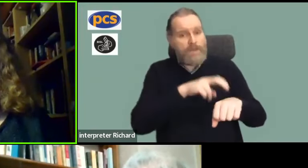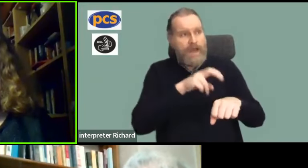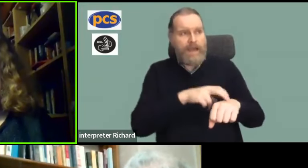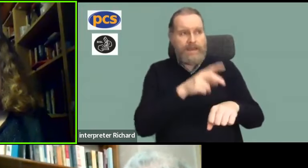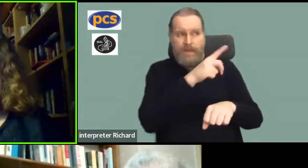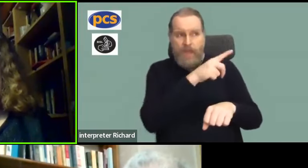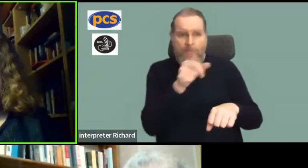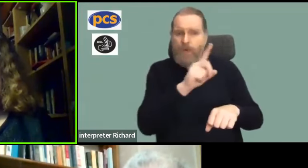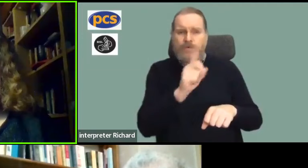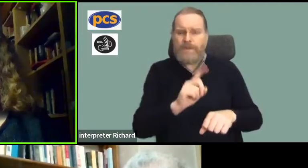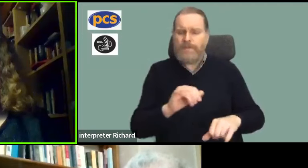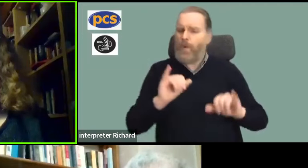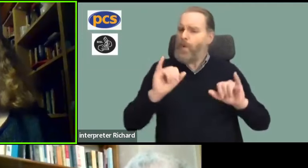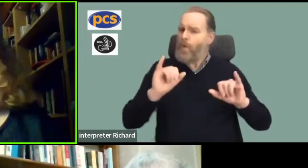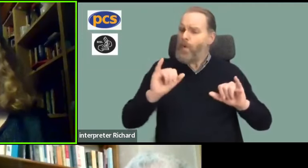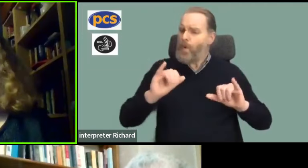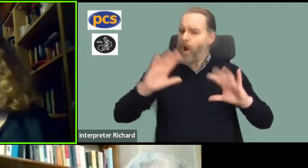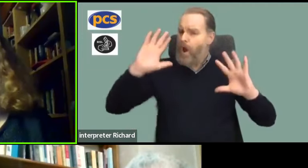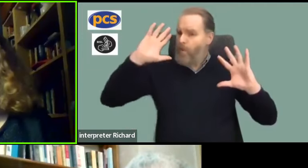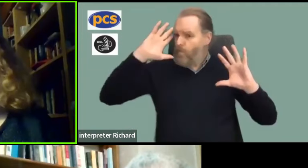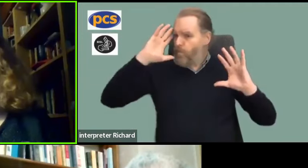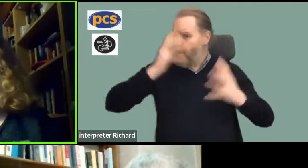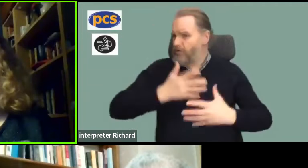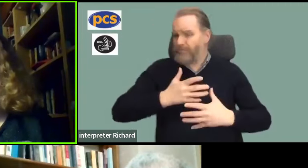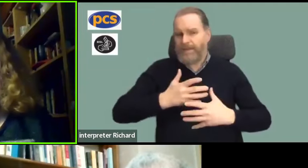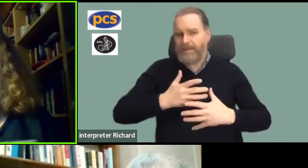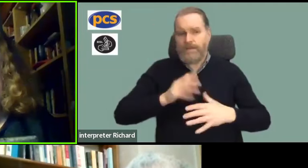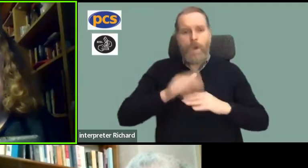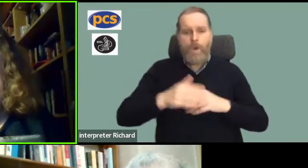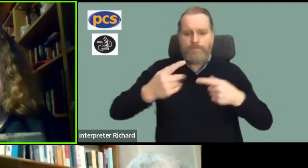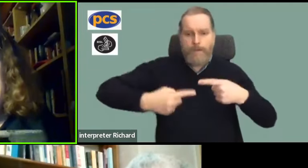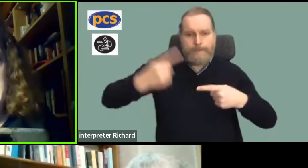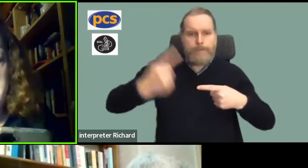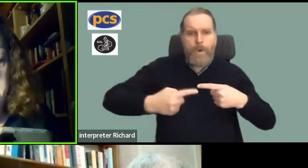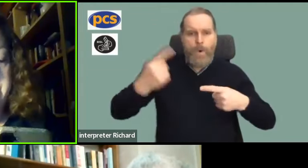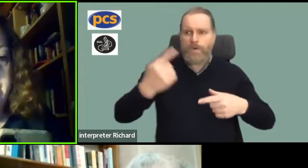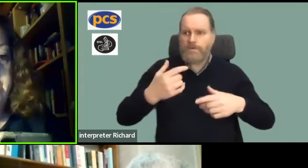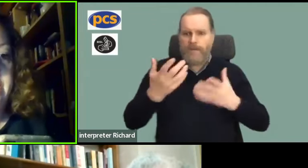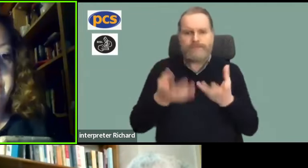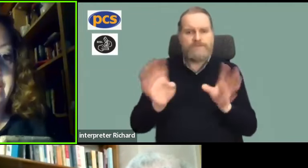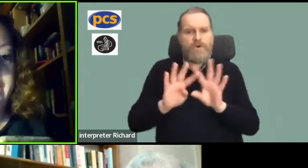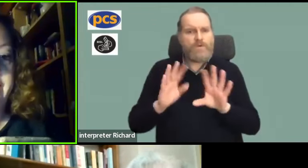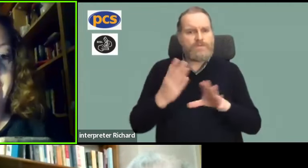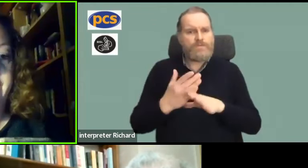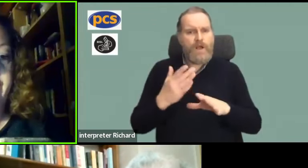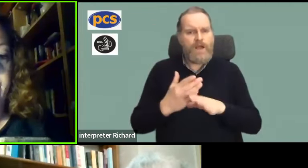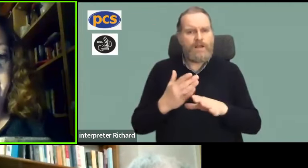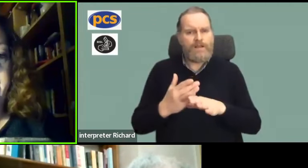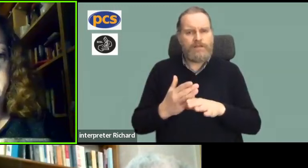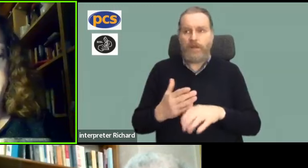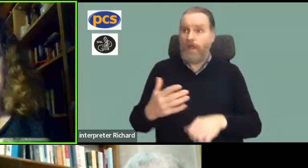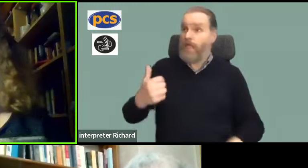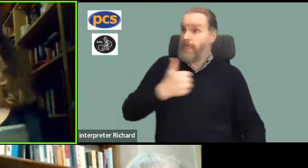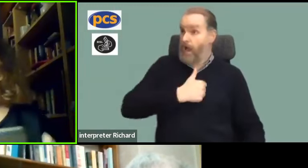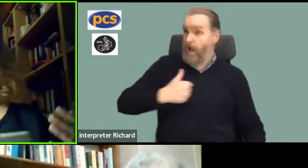Northern a couple of weeks ago, , and they are really and they are really concerned in in relation to the board in relation to the in relation to the border force and were in cover. and were being covered